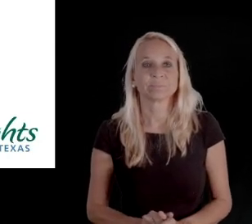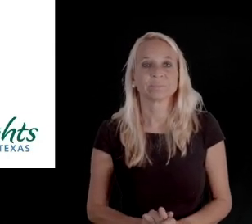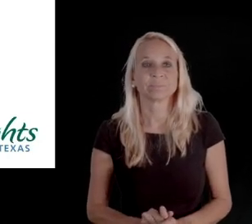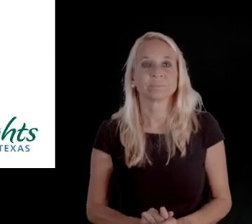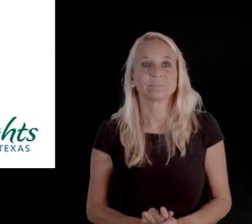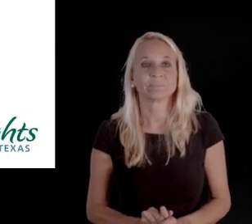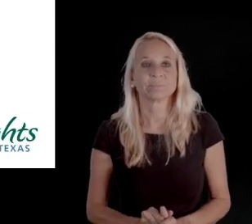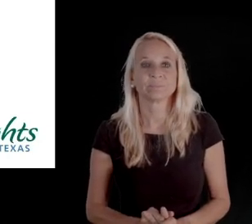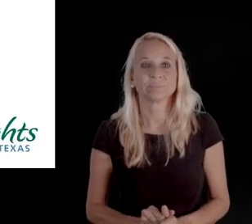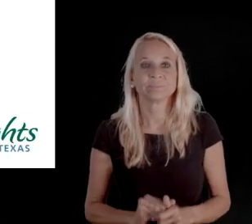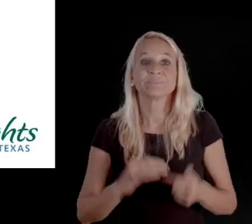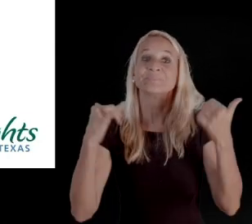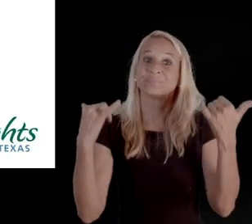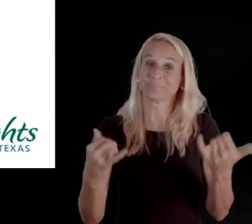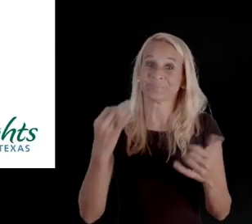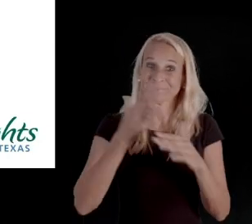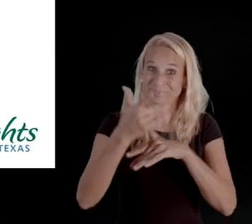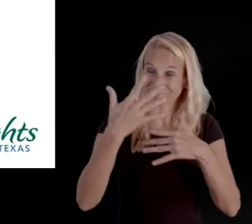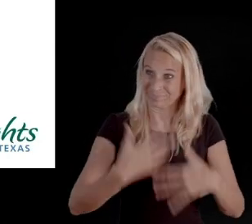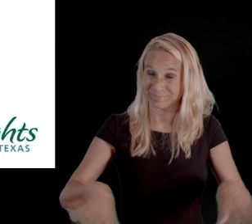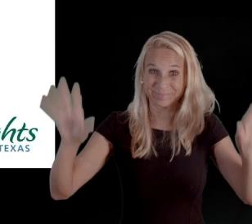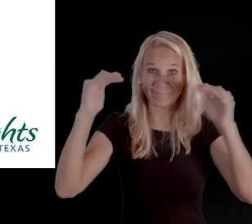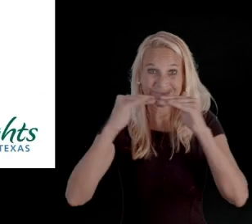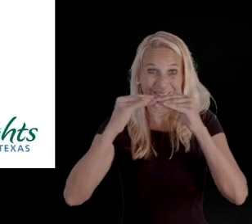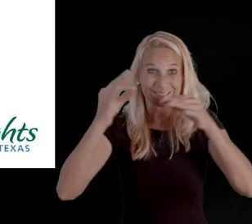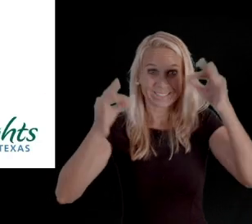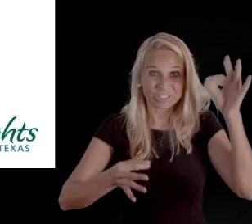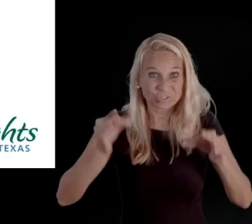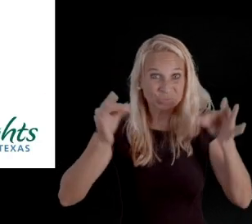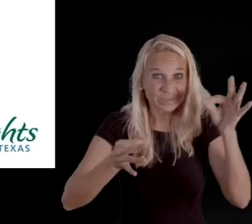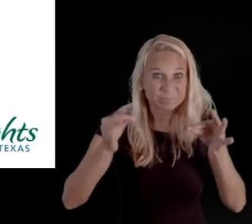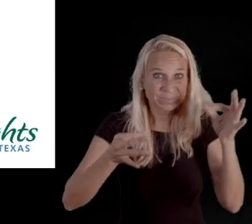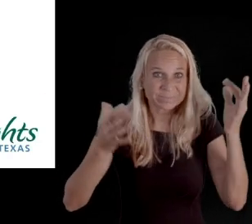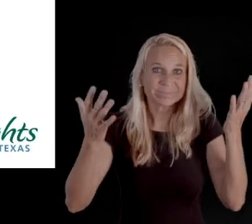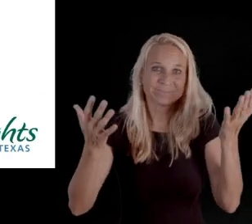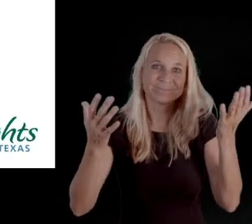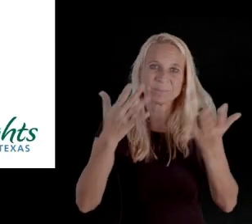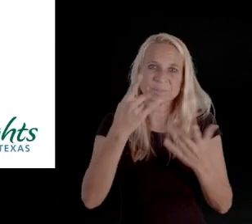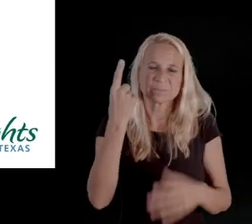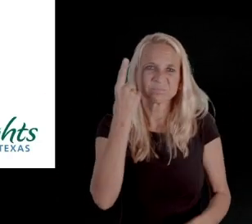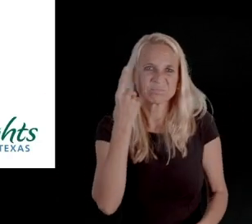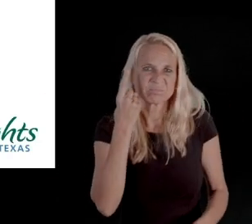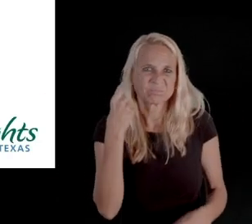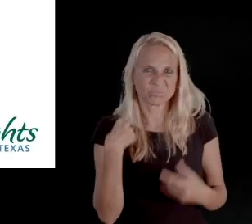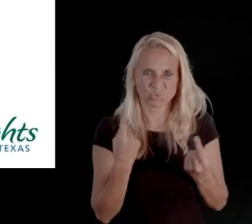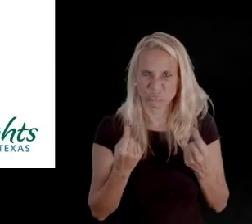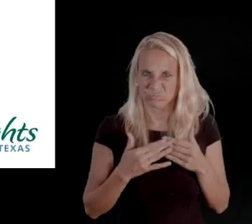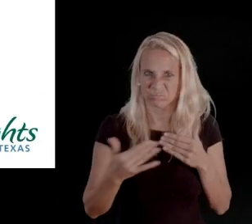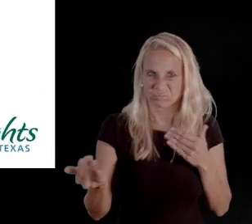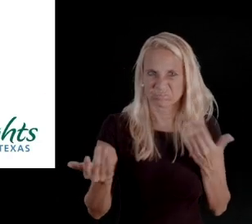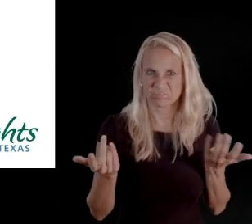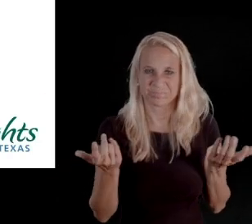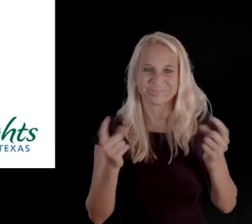So, even after you get a fair hearing decision, obviously if it's unfavorable, you're probably wondering, well what can I do at this point?